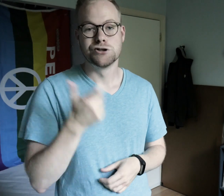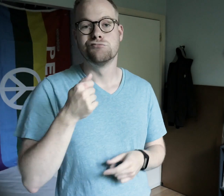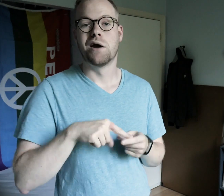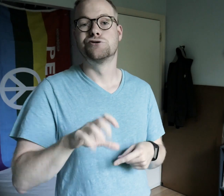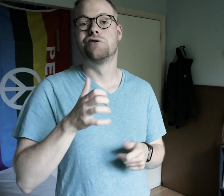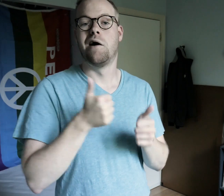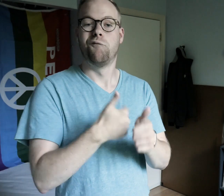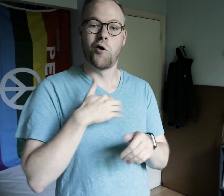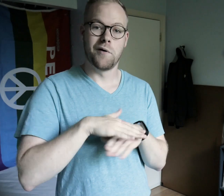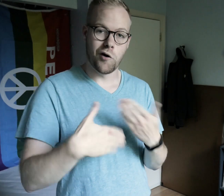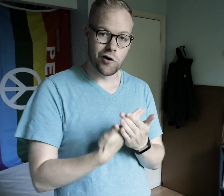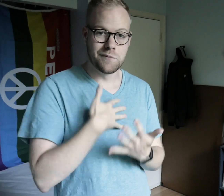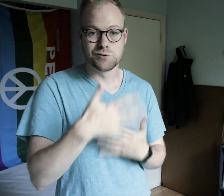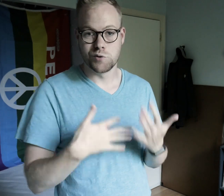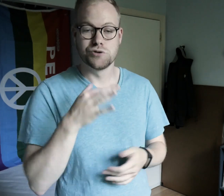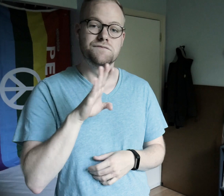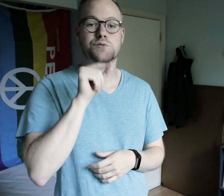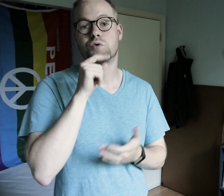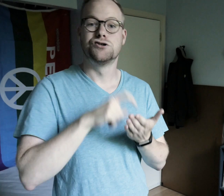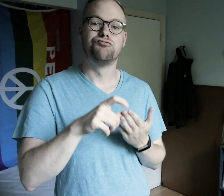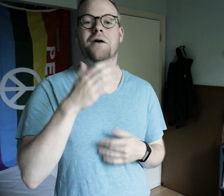Subscribe to this channel. Follow me on all my socials - Facebook, Twitter, Instagram.